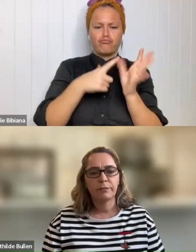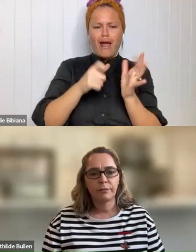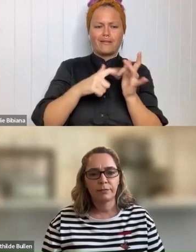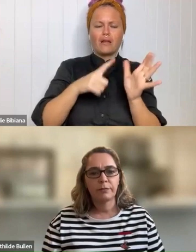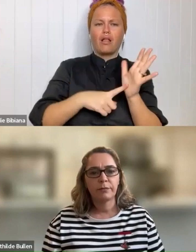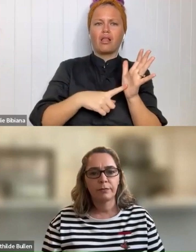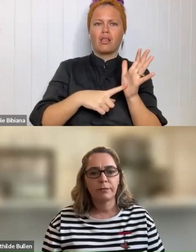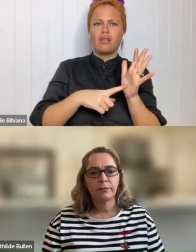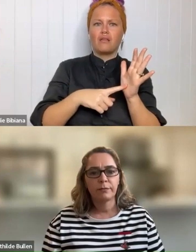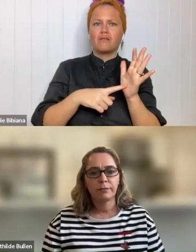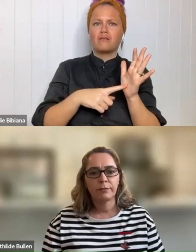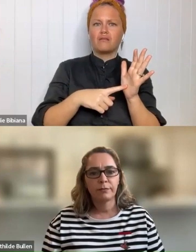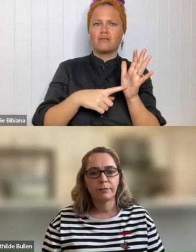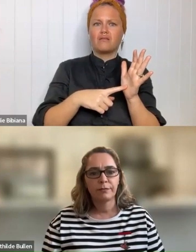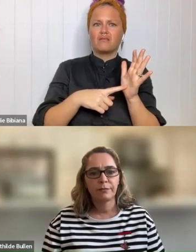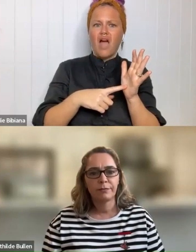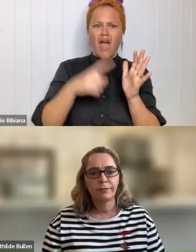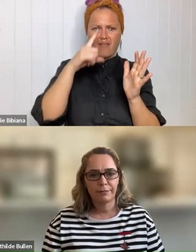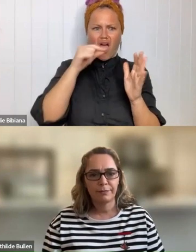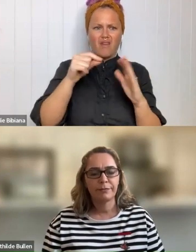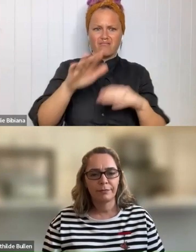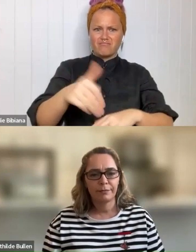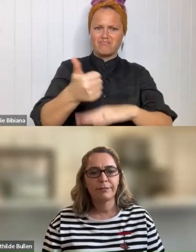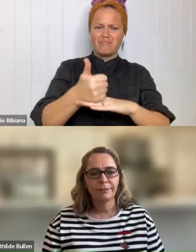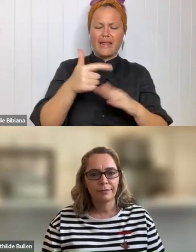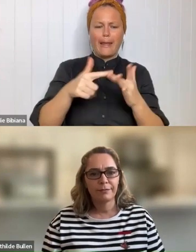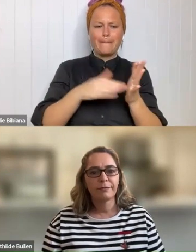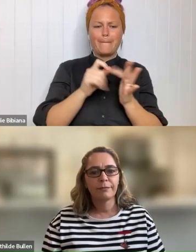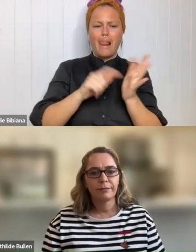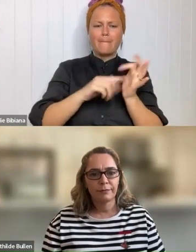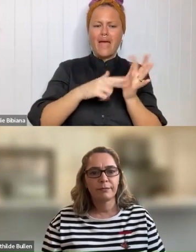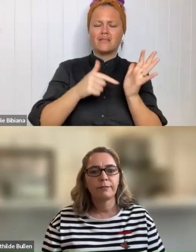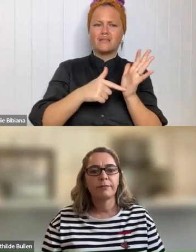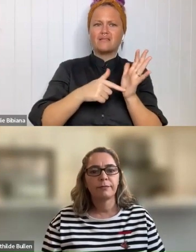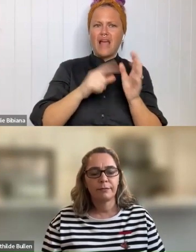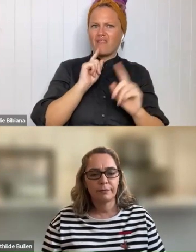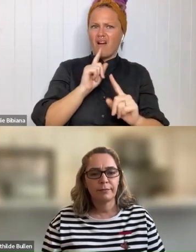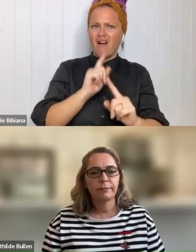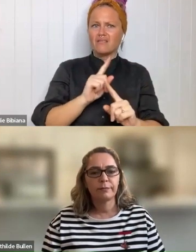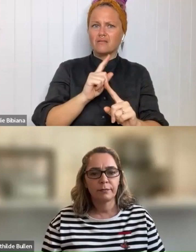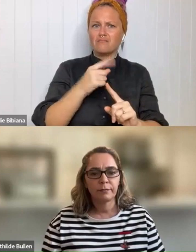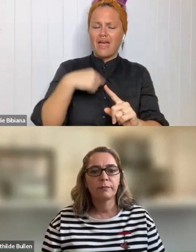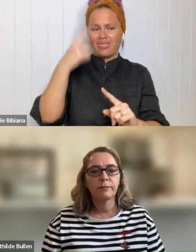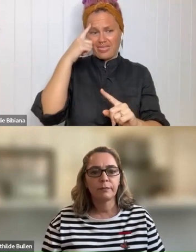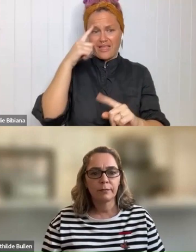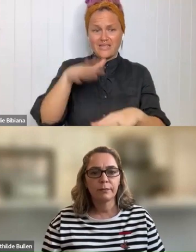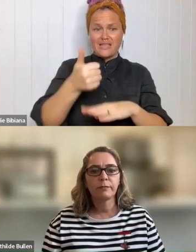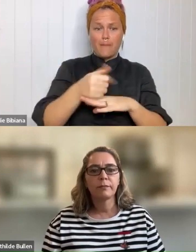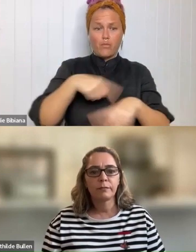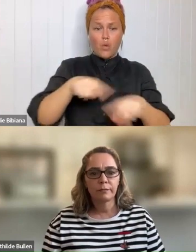really implementable? You know, advice, I think, you know, setting up those things in advance of people coming into